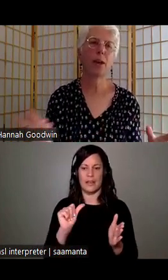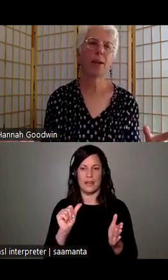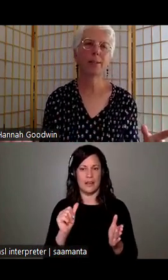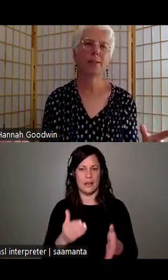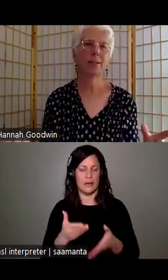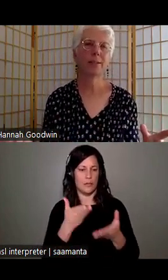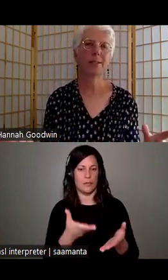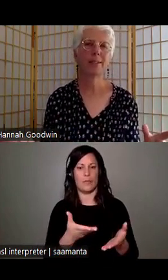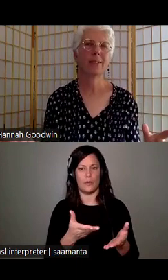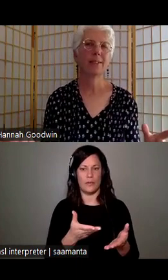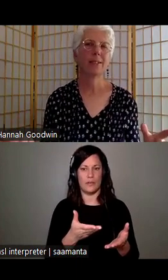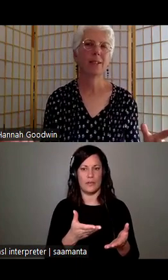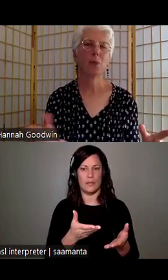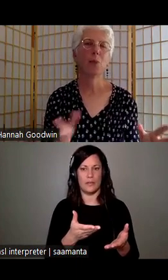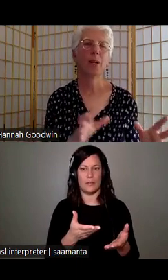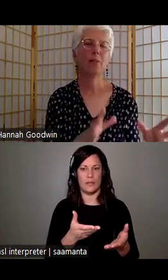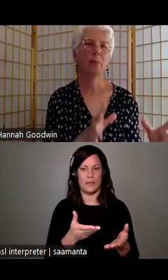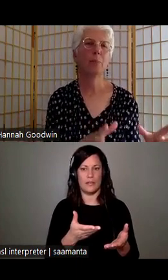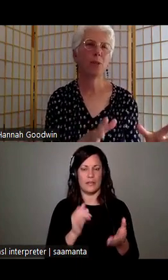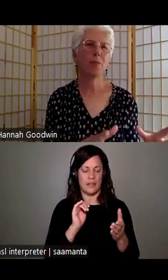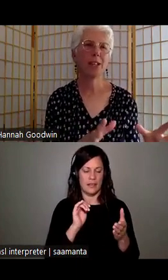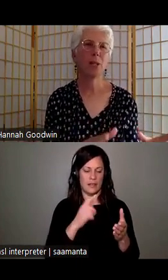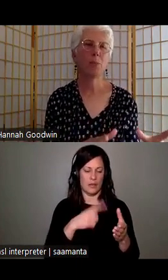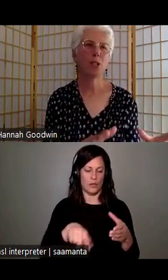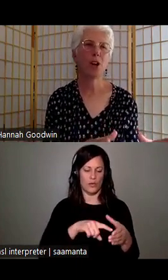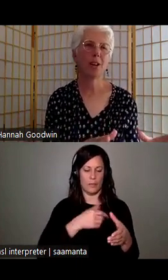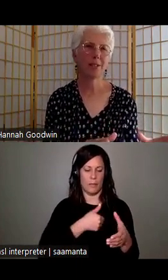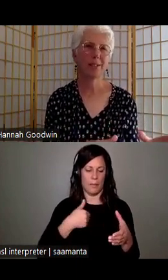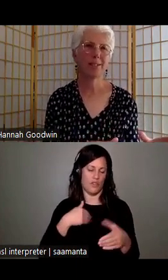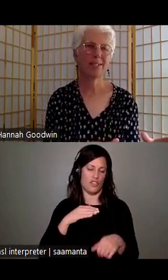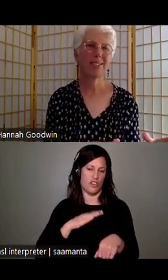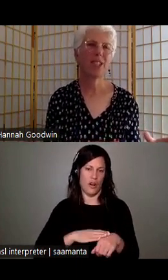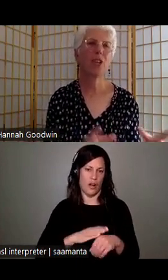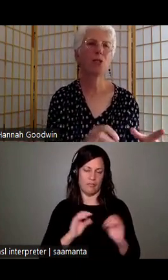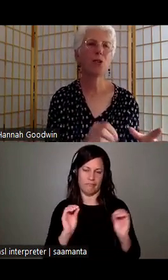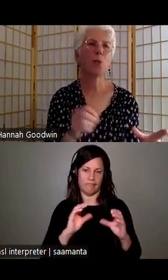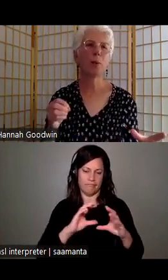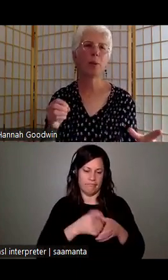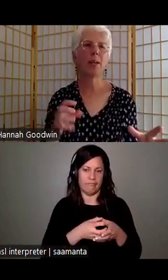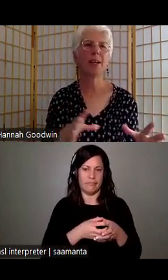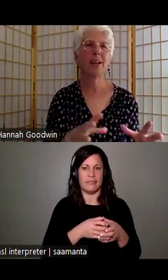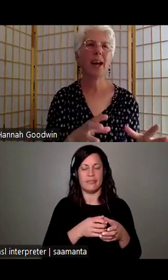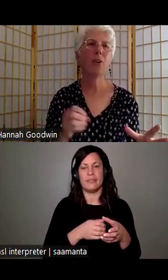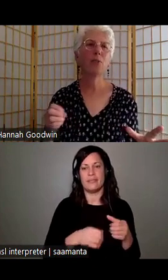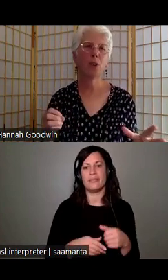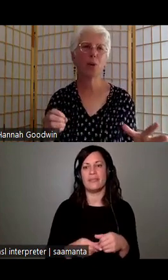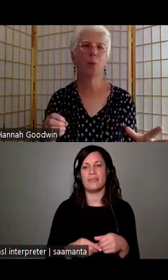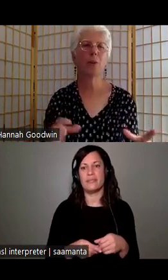that one of the members of that team was on. You know, so you wouldn't be out of the group